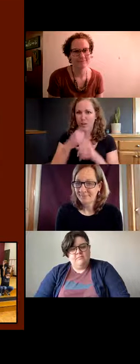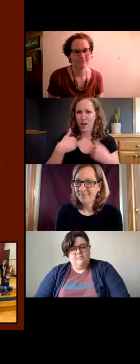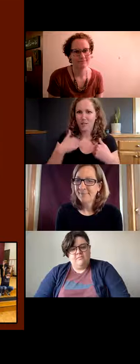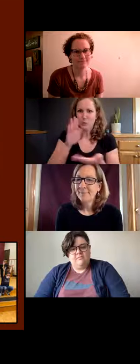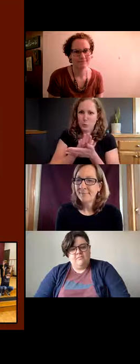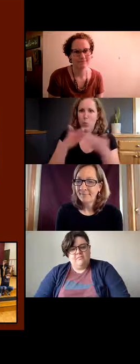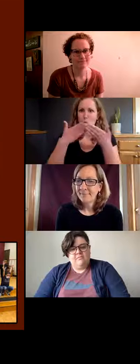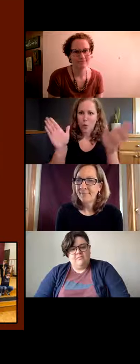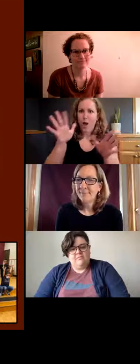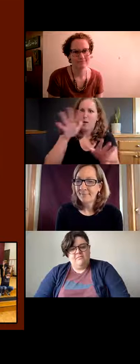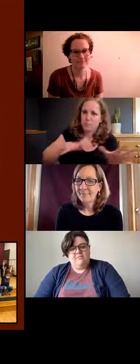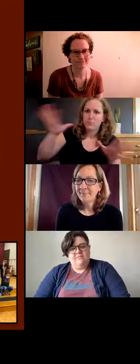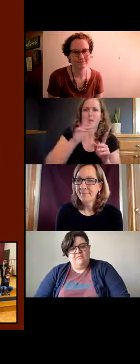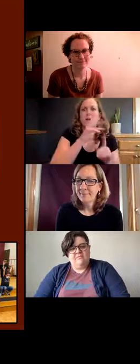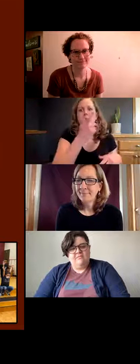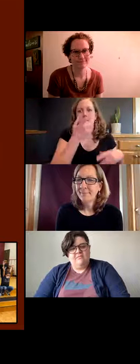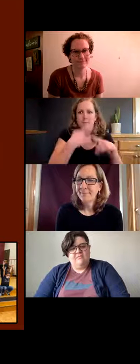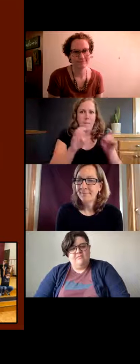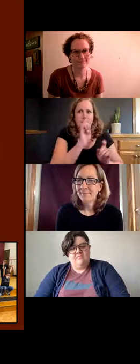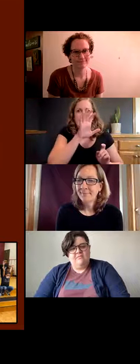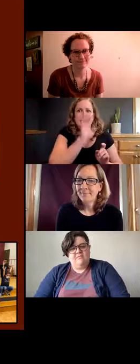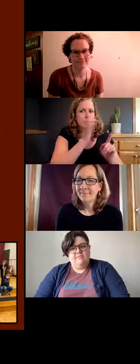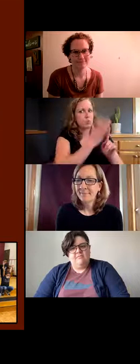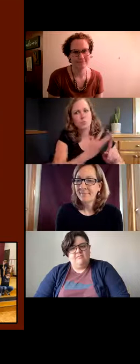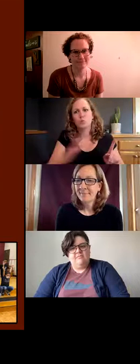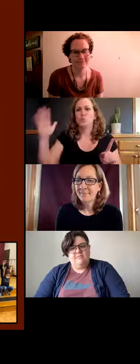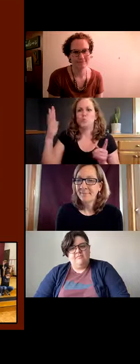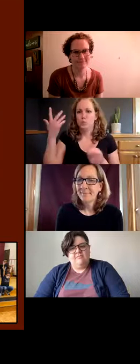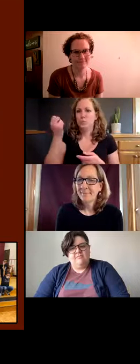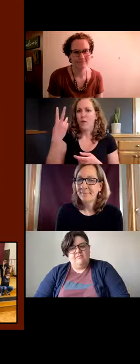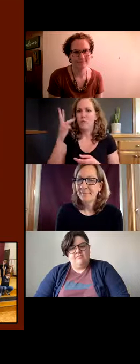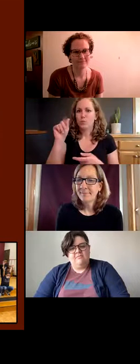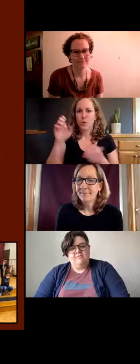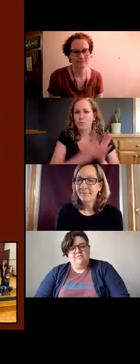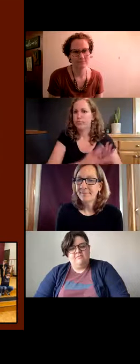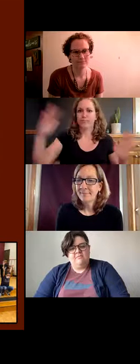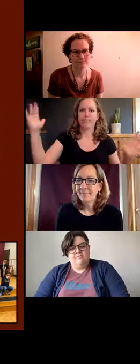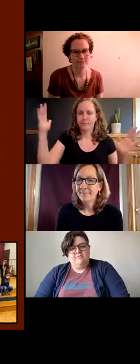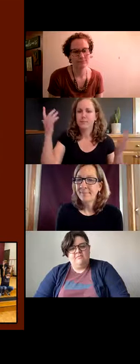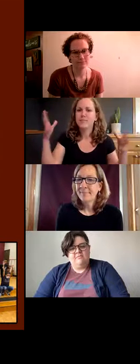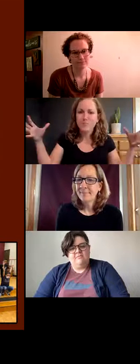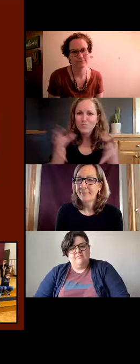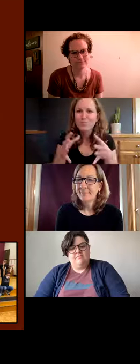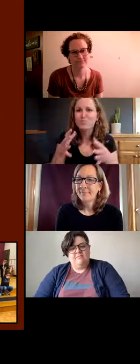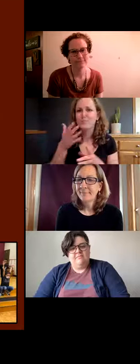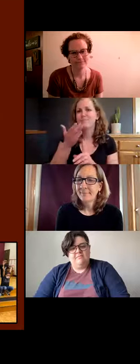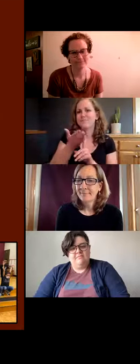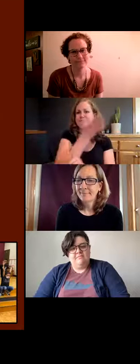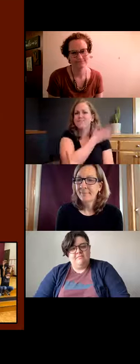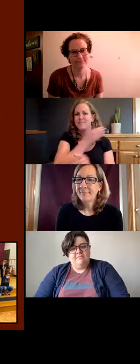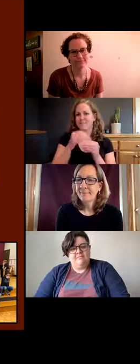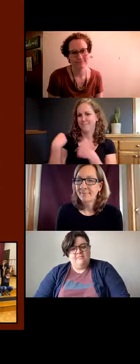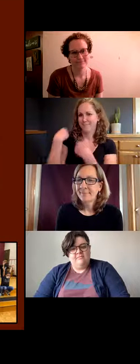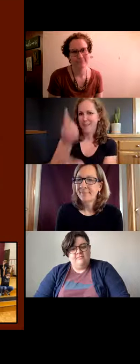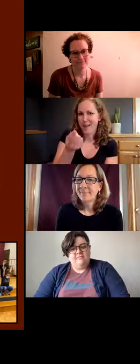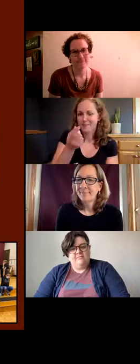elementary, we also do school-wide events, not just our elementary but ECE all the way to 21.